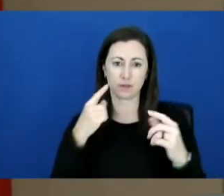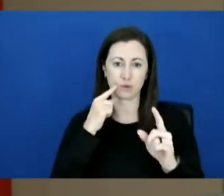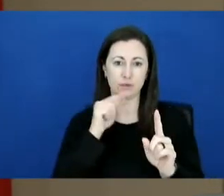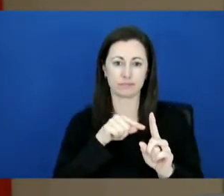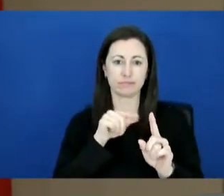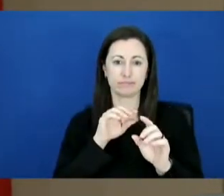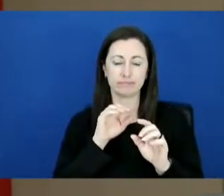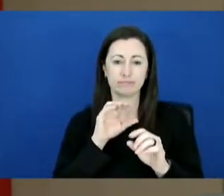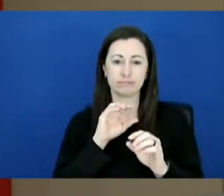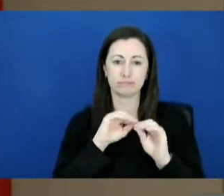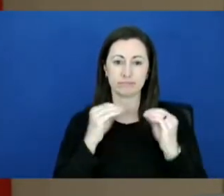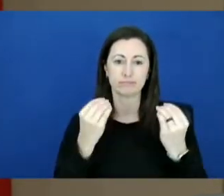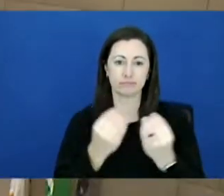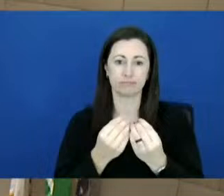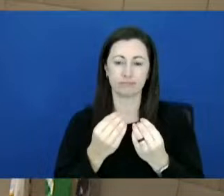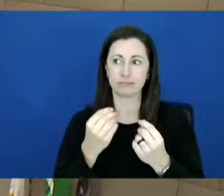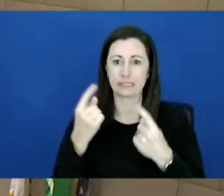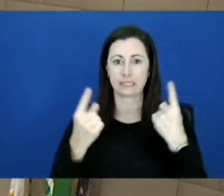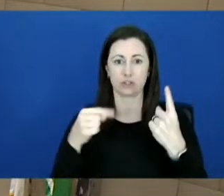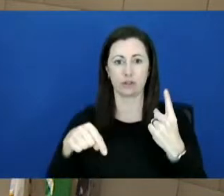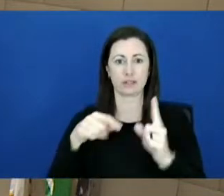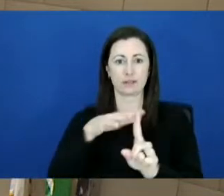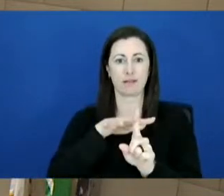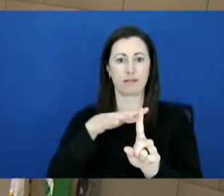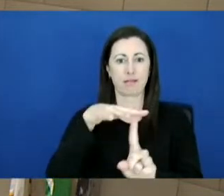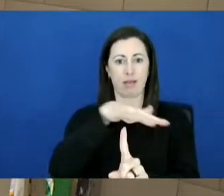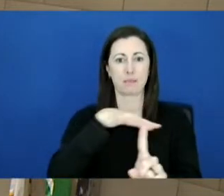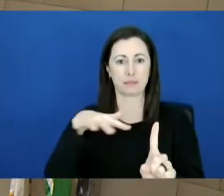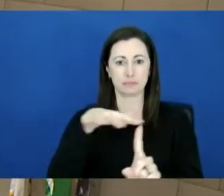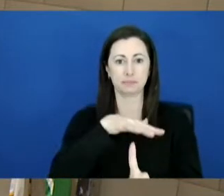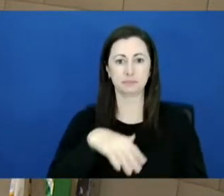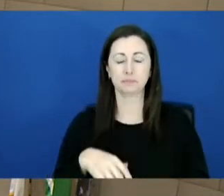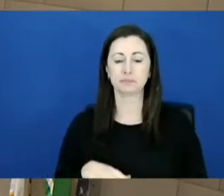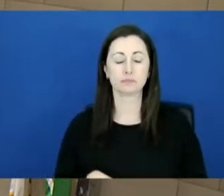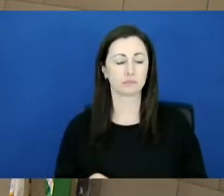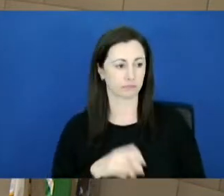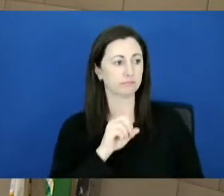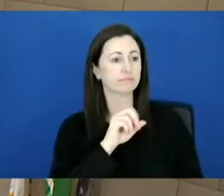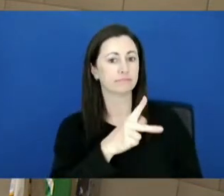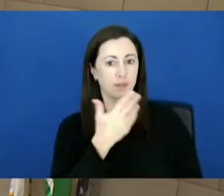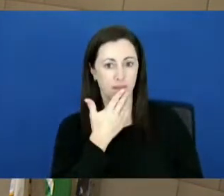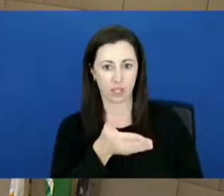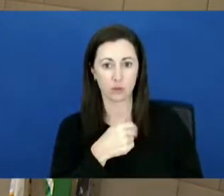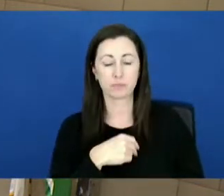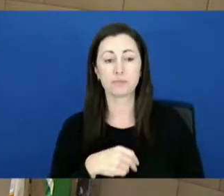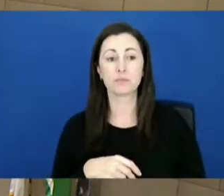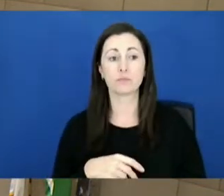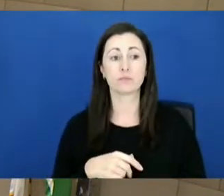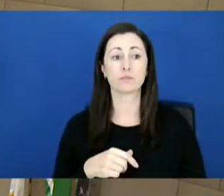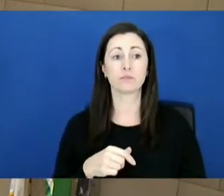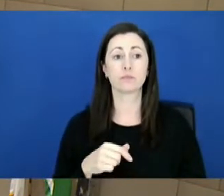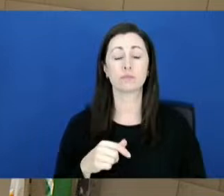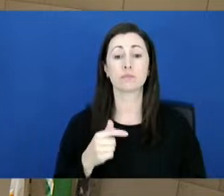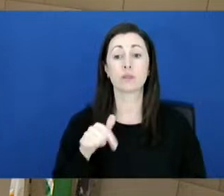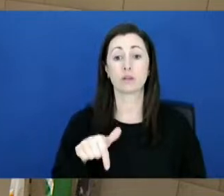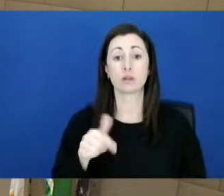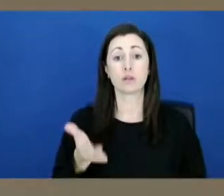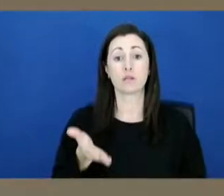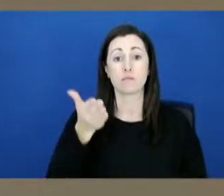APPRECIATE THE DIVERSITY OF THE ORGANIZATION, CONSIDERING THE